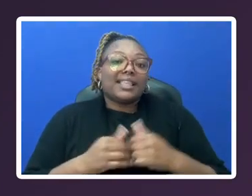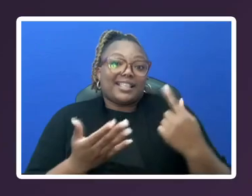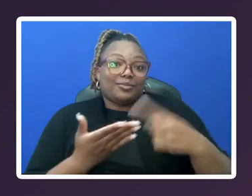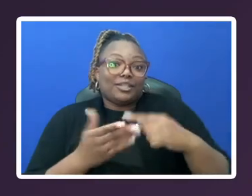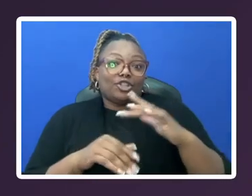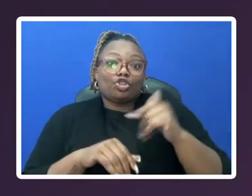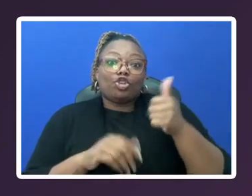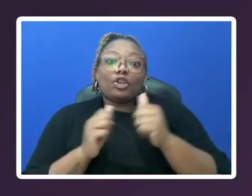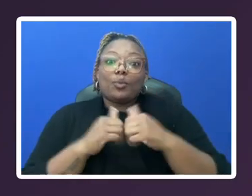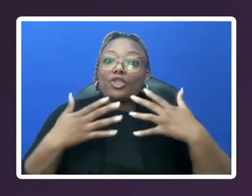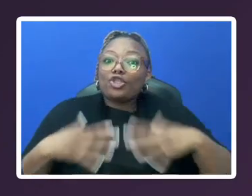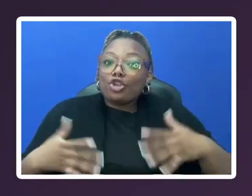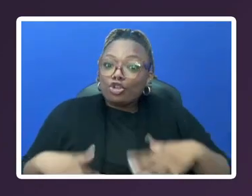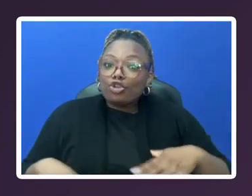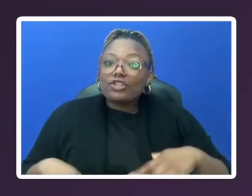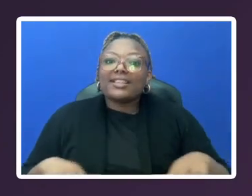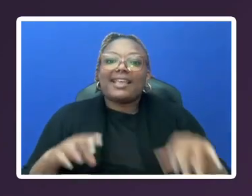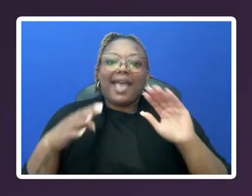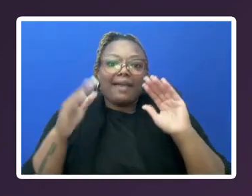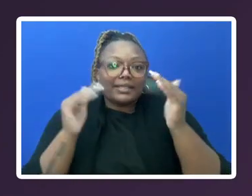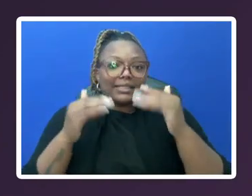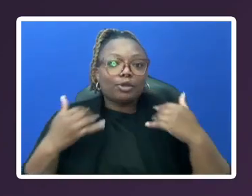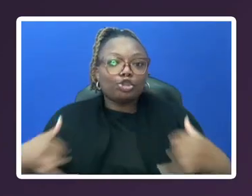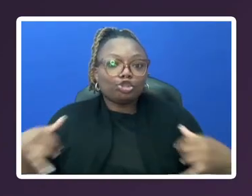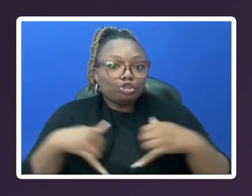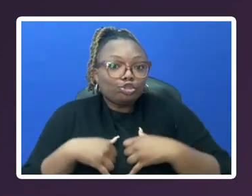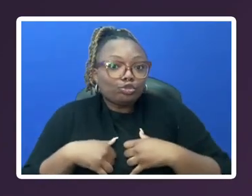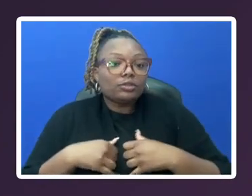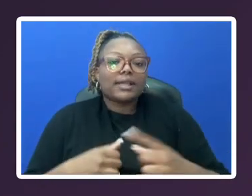they're wearing very similar suits. I would say their pose is even similar.